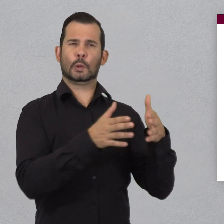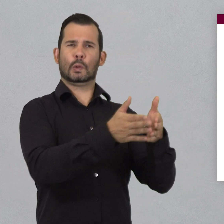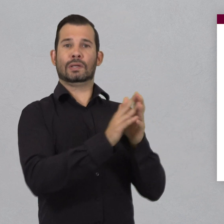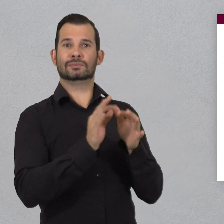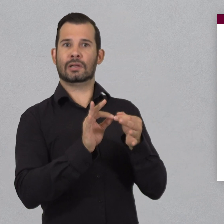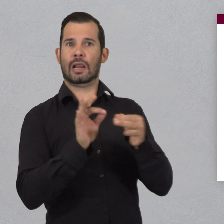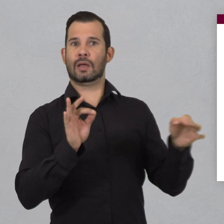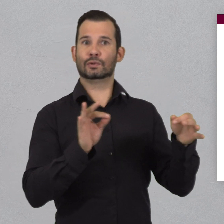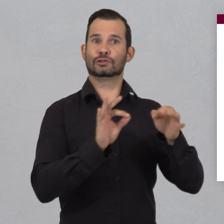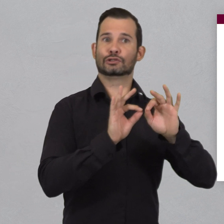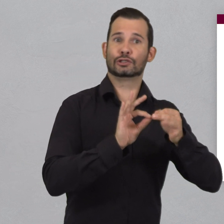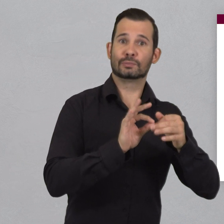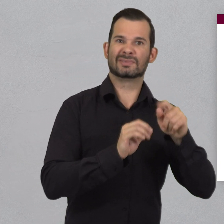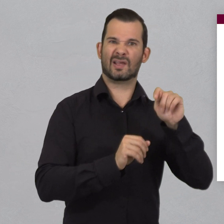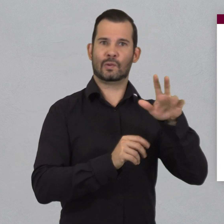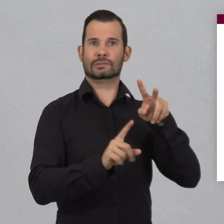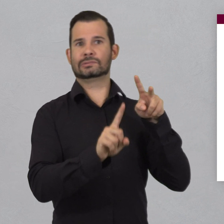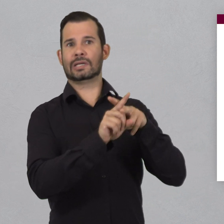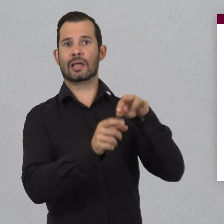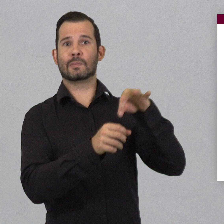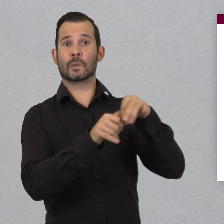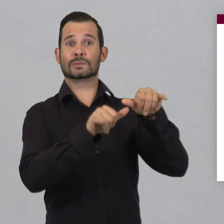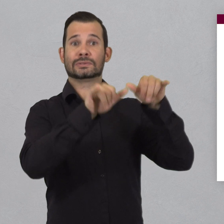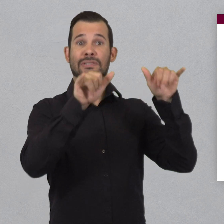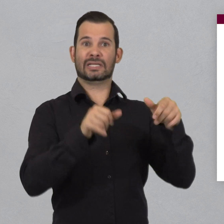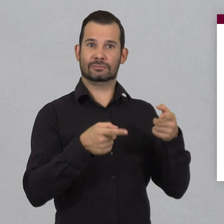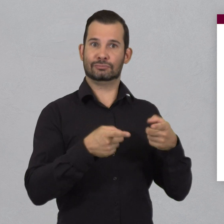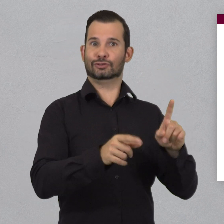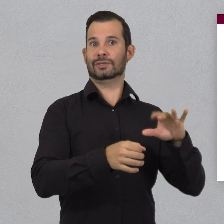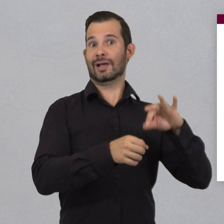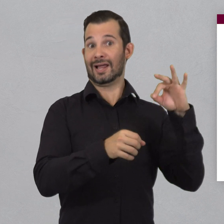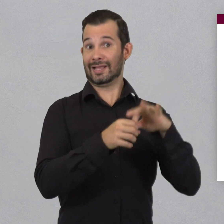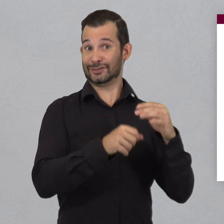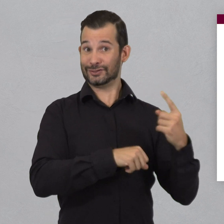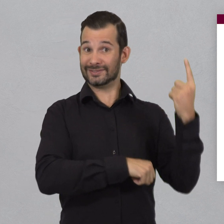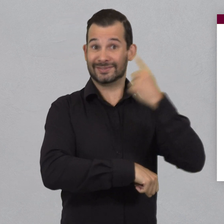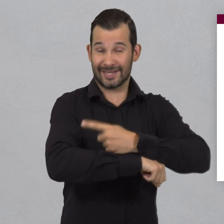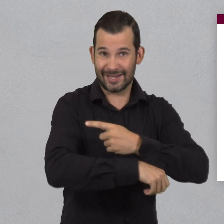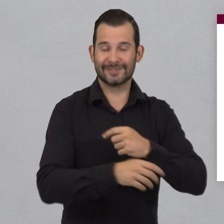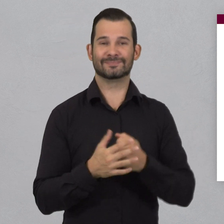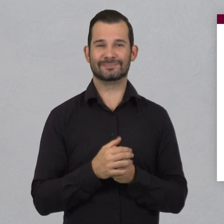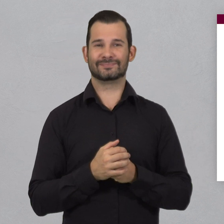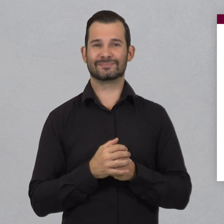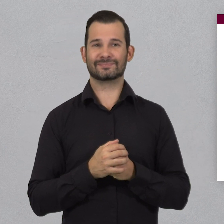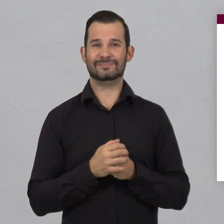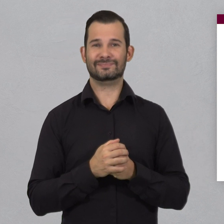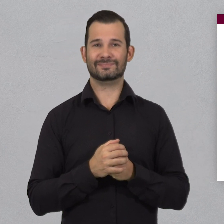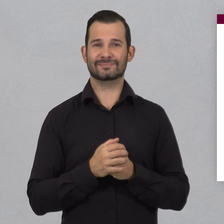to request language interpretation at your assigned polling station on election day.